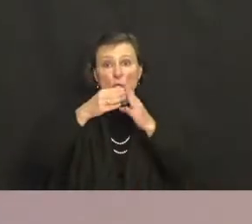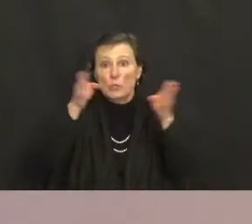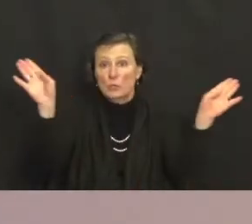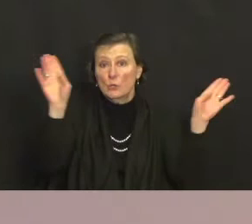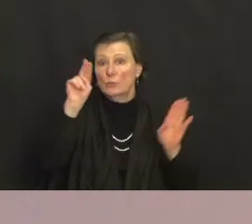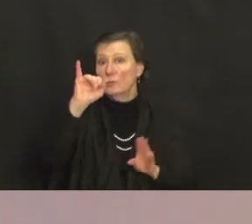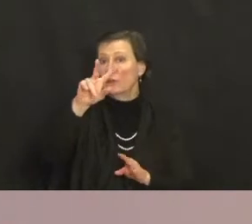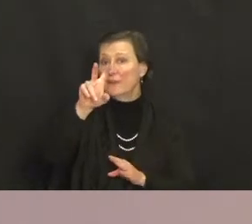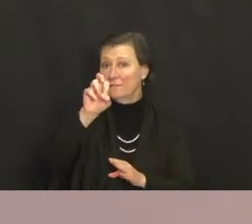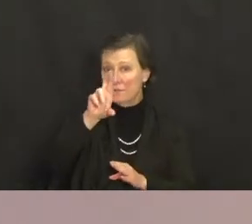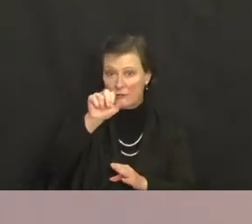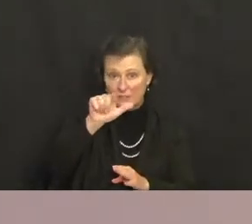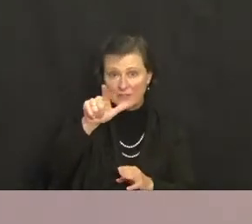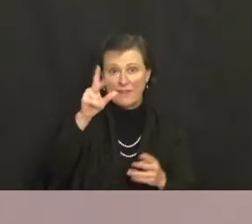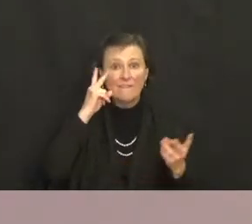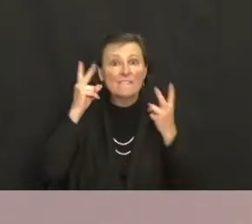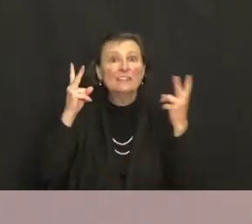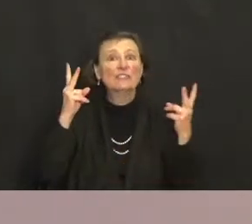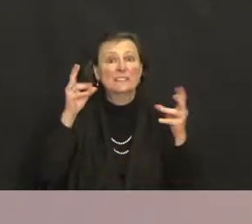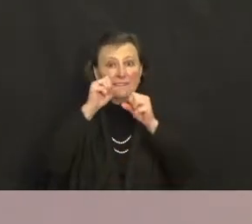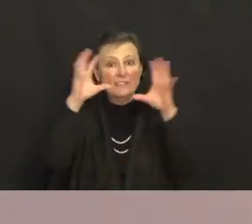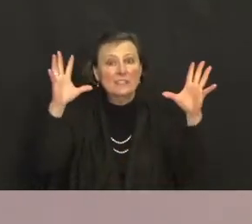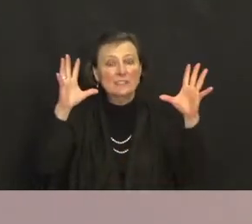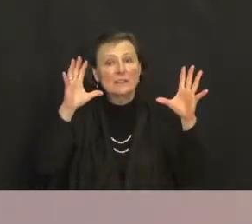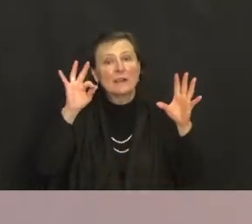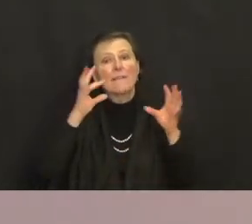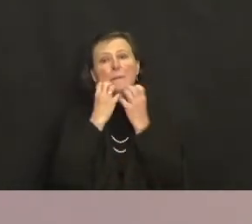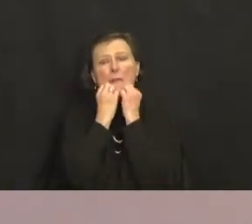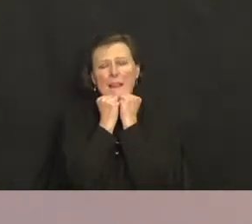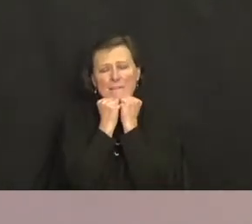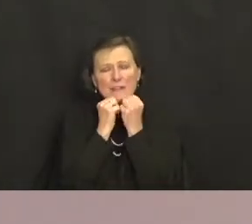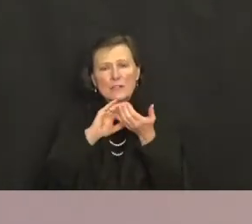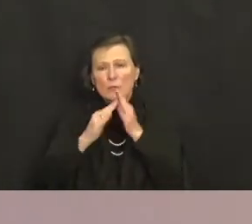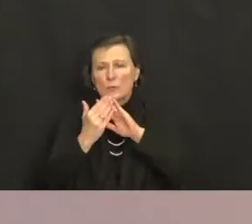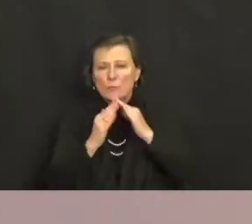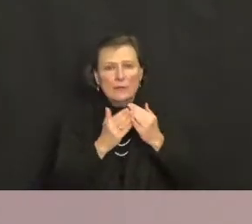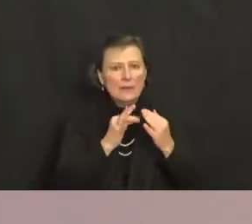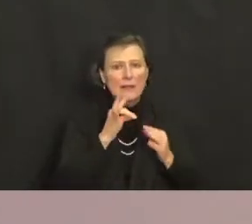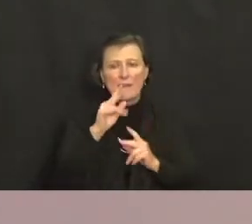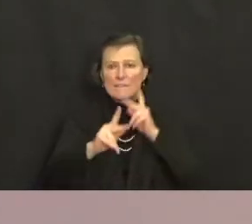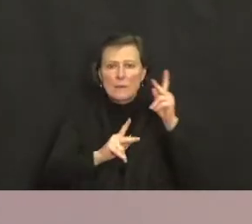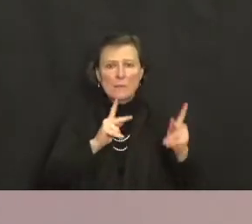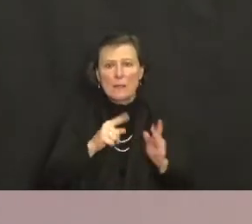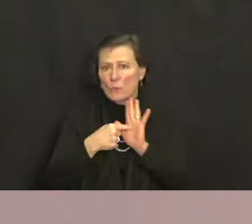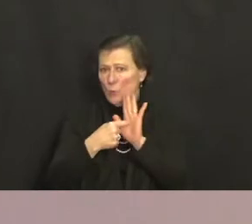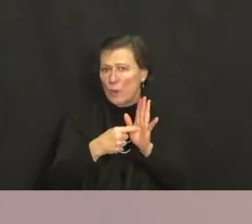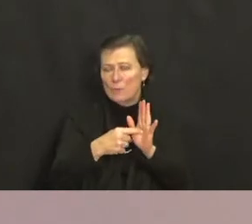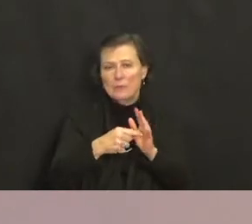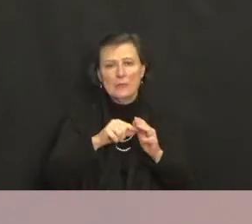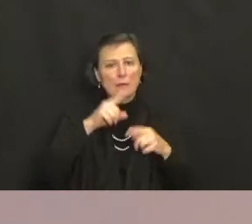community of people, who represent all races and creeds and colors from around the world